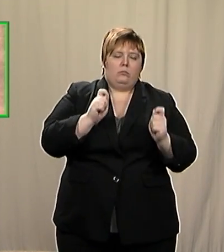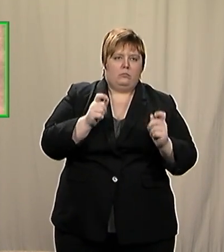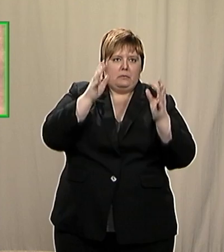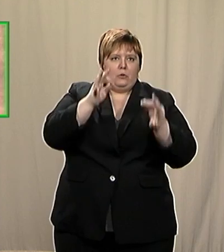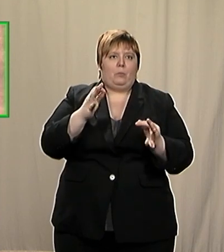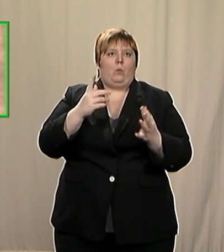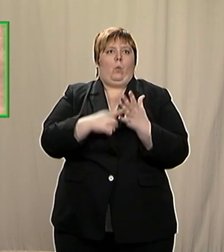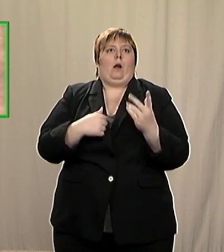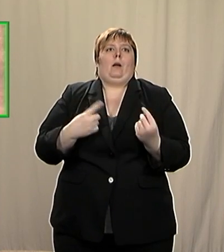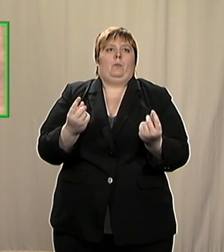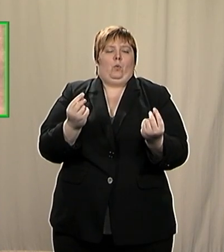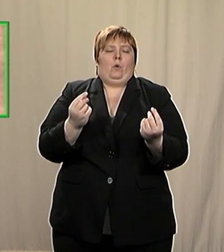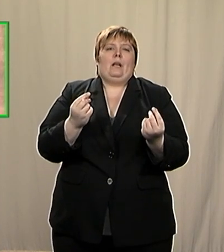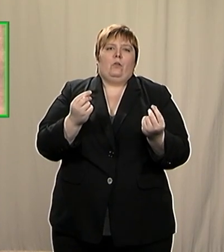Let's take a look.